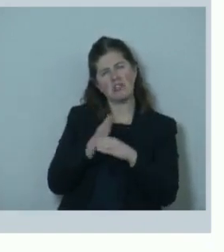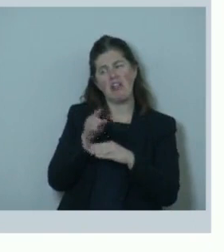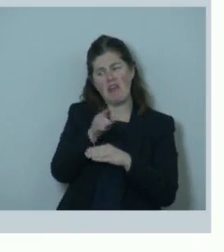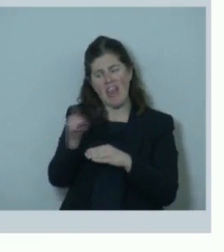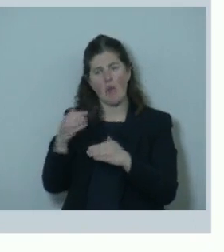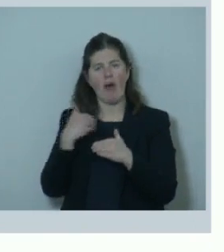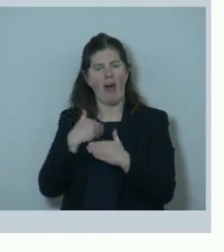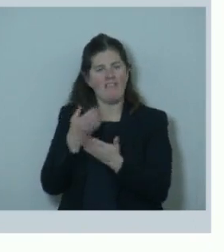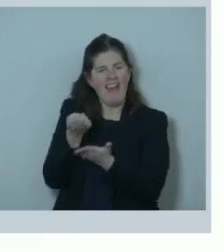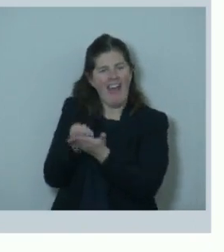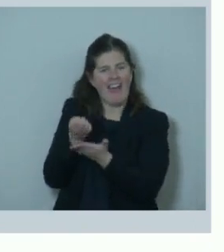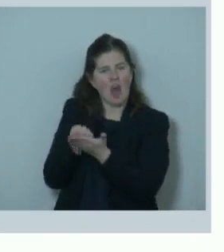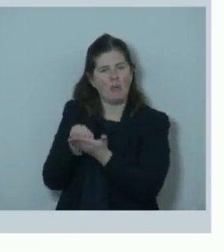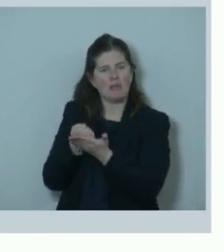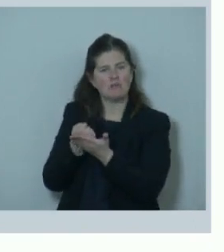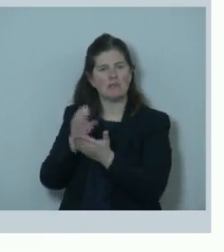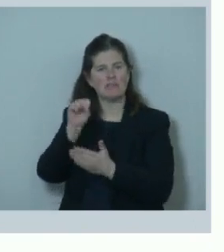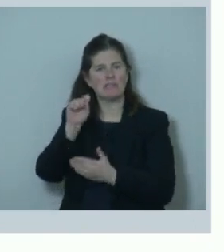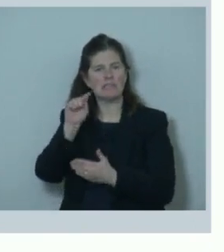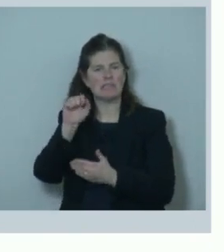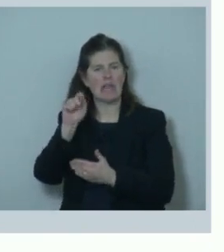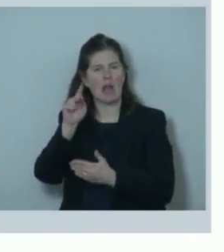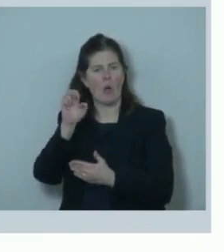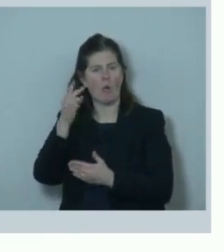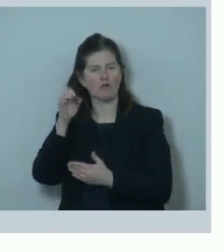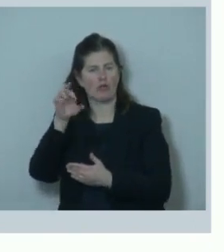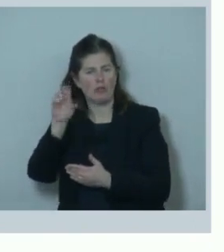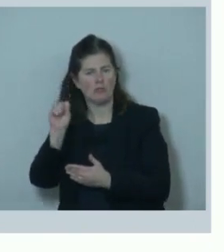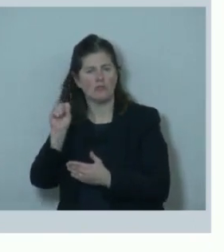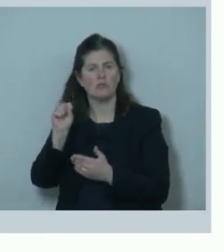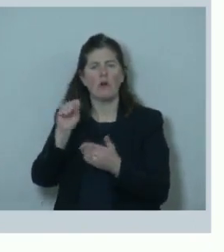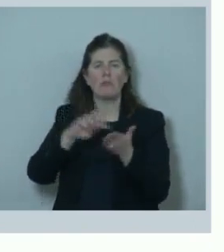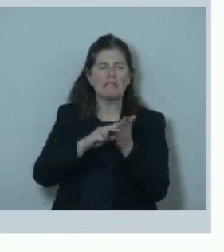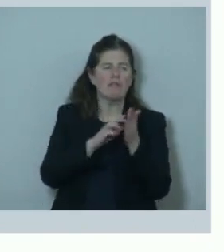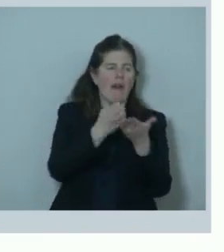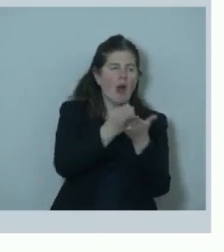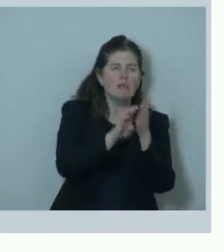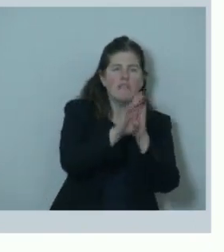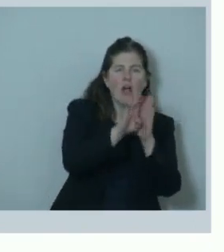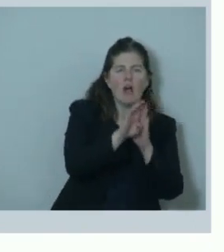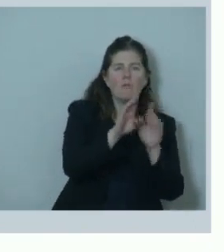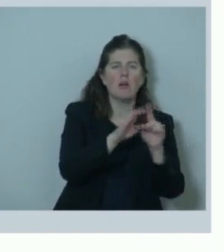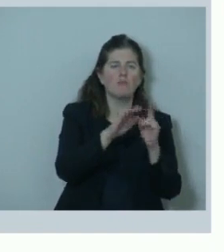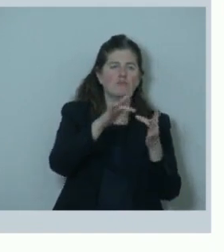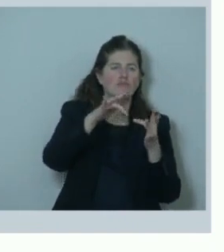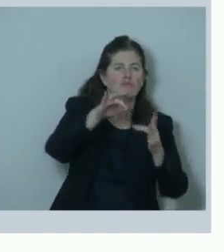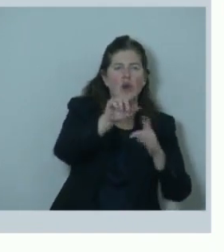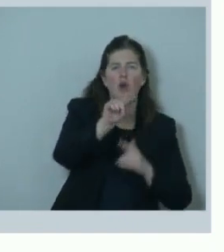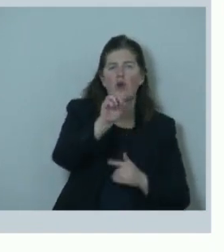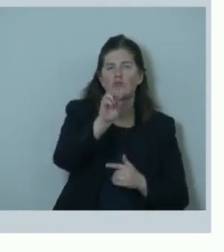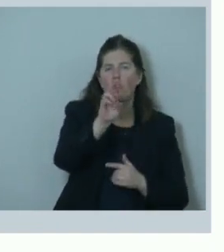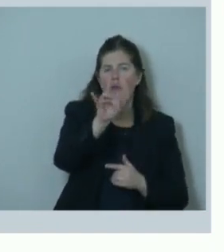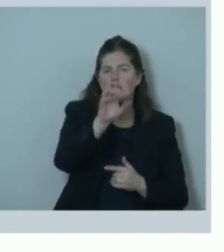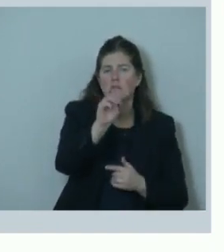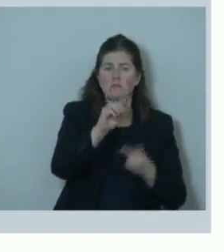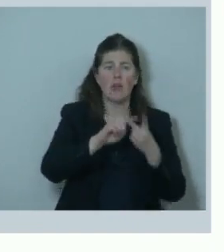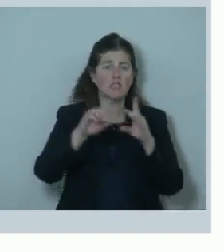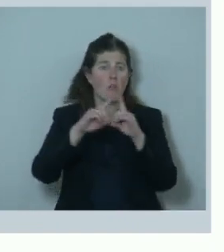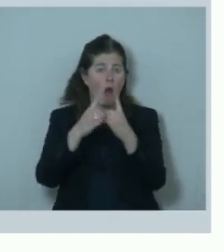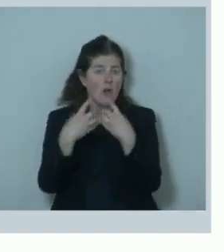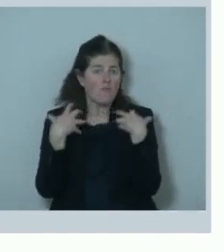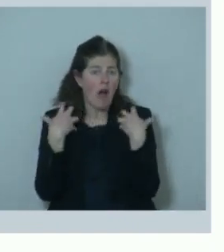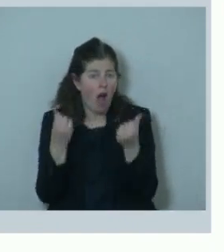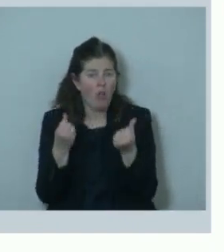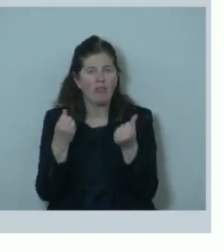EVERY MEMBER OF MY CABINET WILL HAVE NO MORE THAN FIVE, PROBABLY AROUND THREE ECONOMIC STAKEHOLDERS.